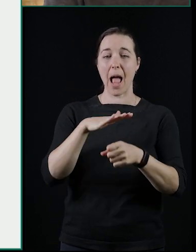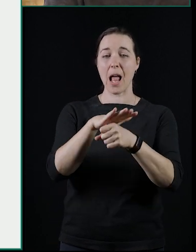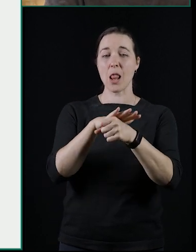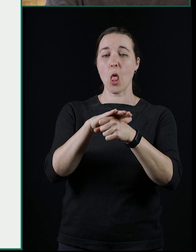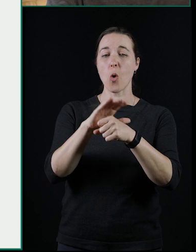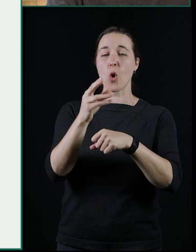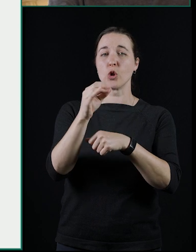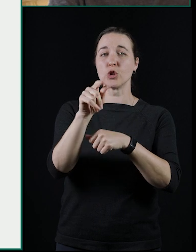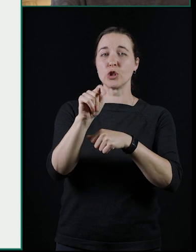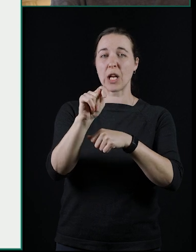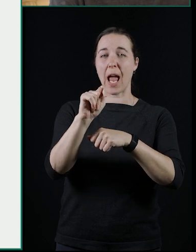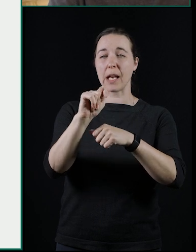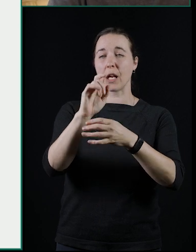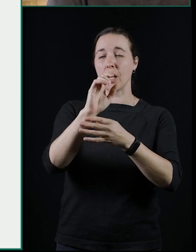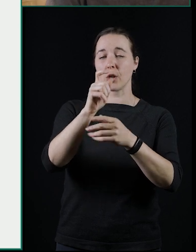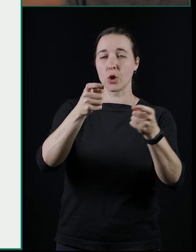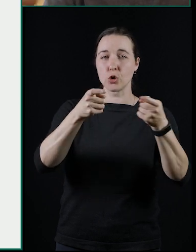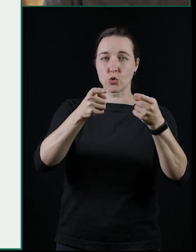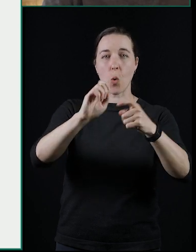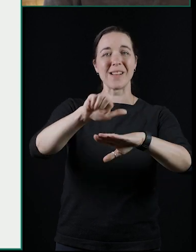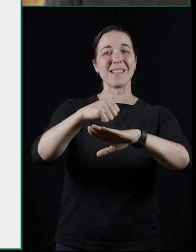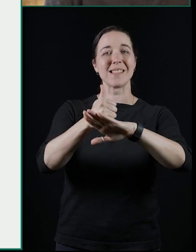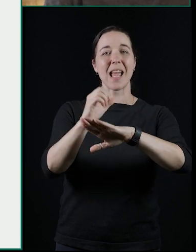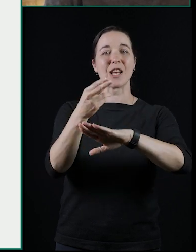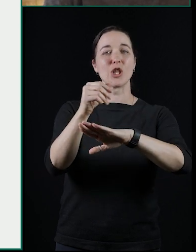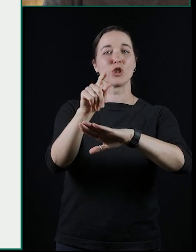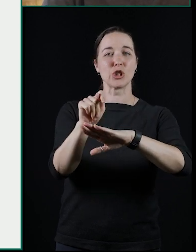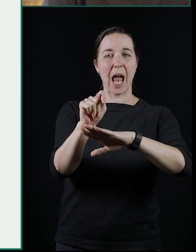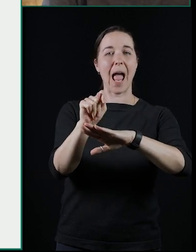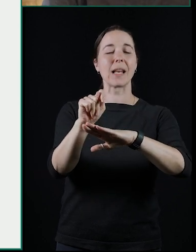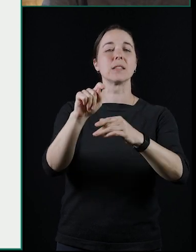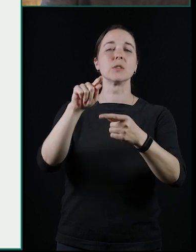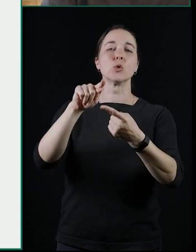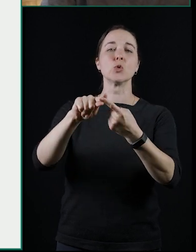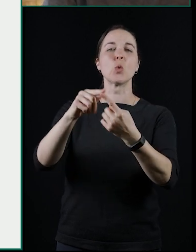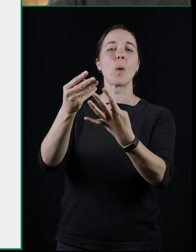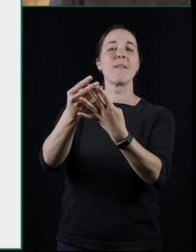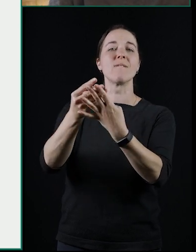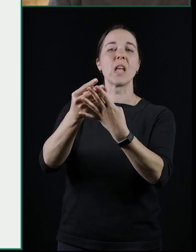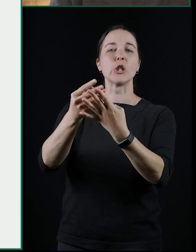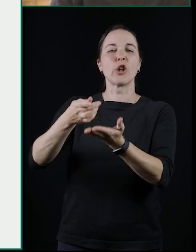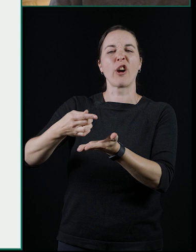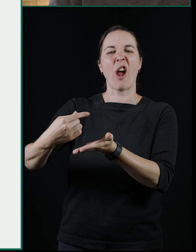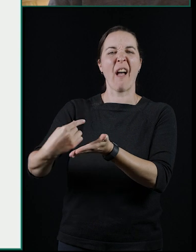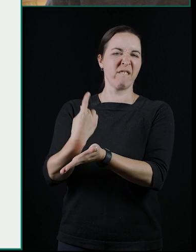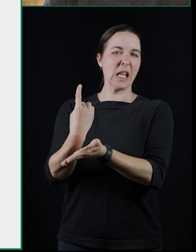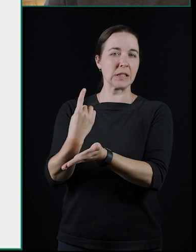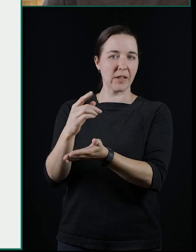My local chat control and set text chat options to filter offensive text.